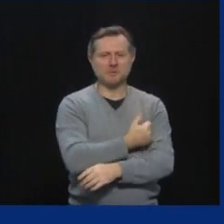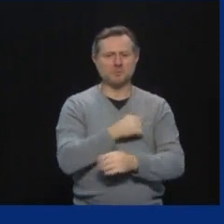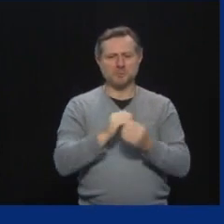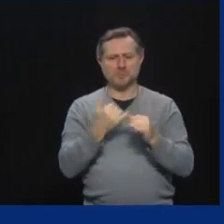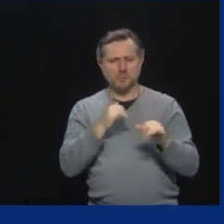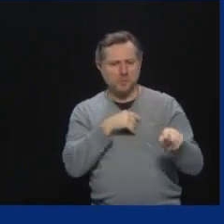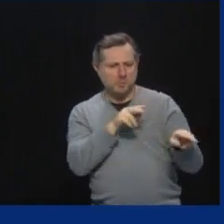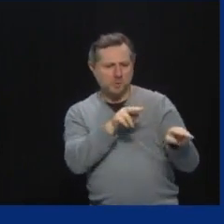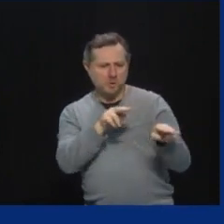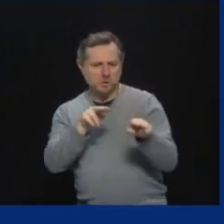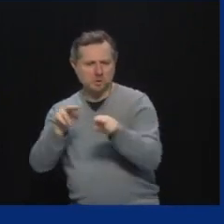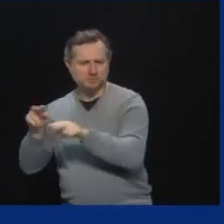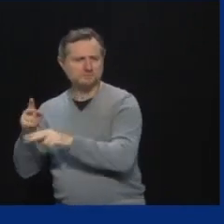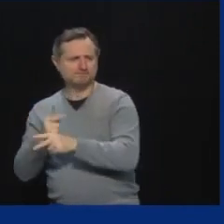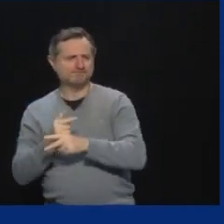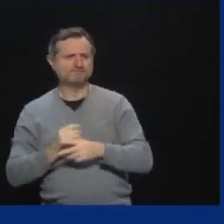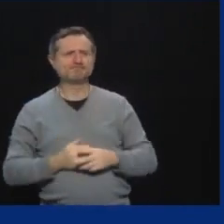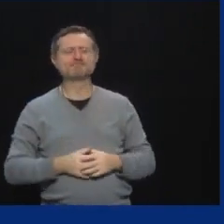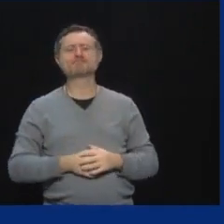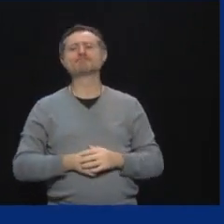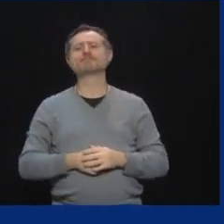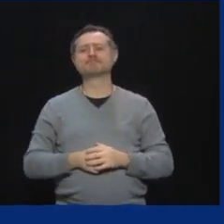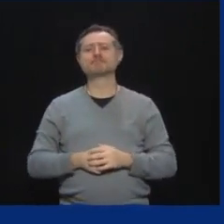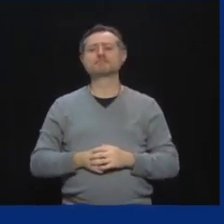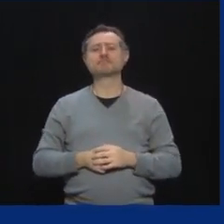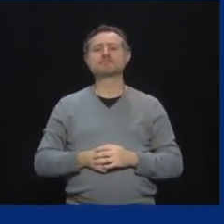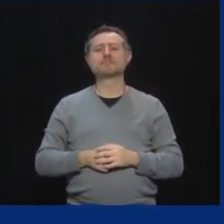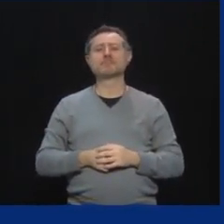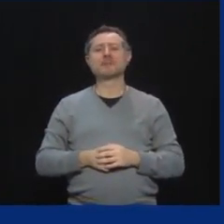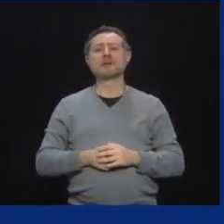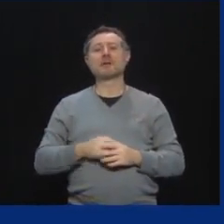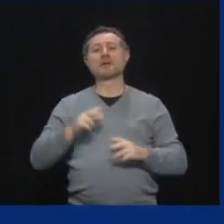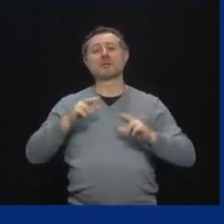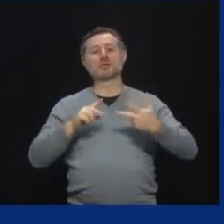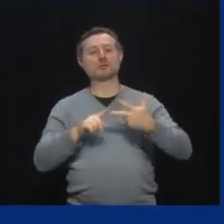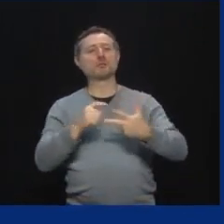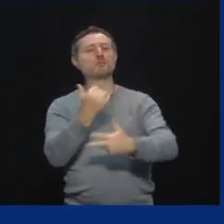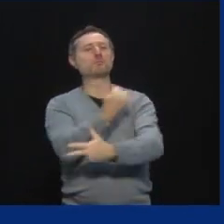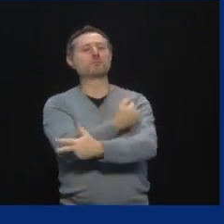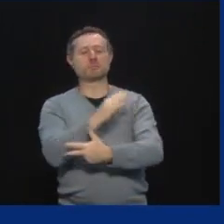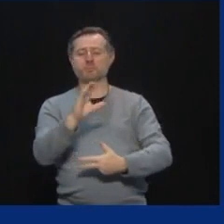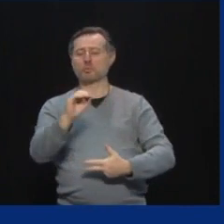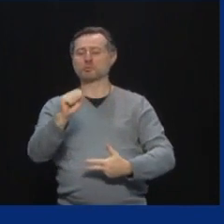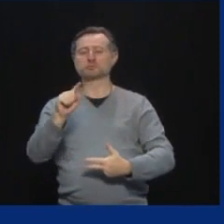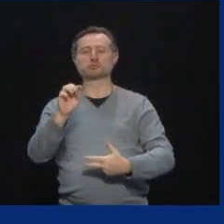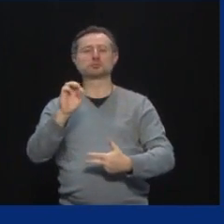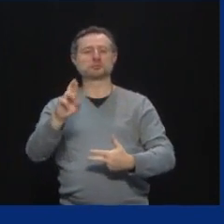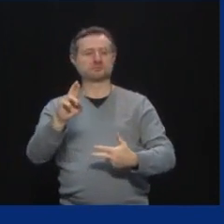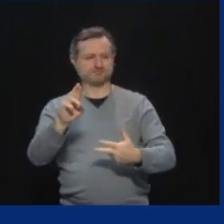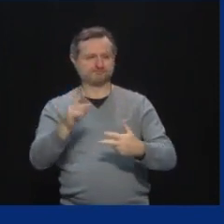We've also made sure that we have the boosters available. I mentioned this last week and now we can get them out there only for Pfizer. We have to